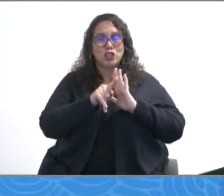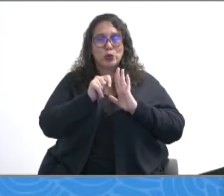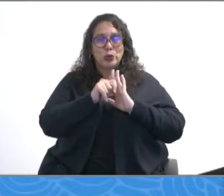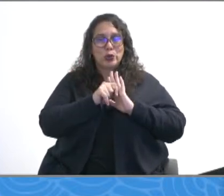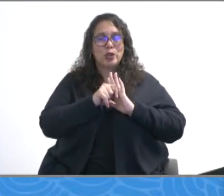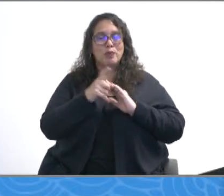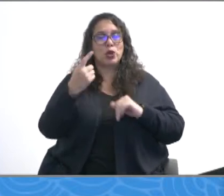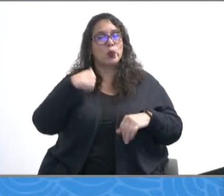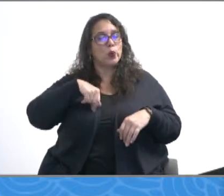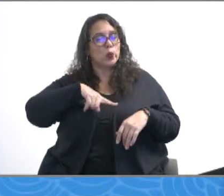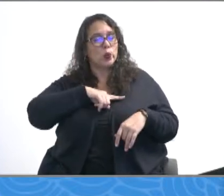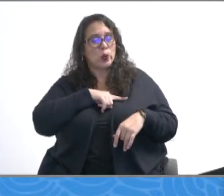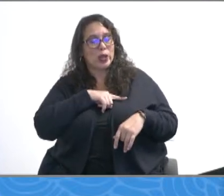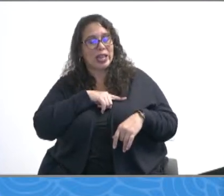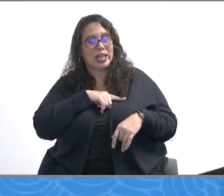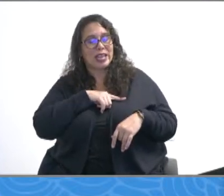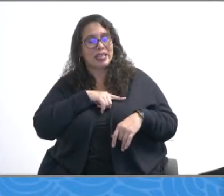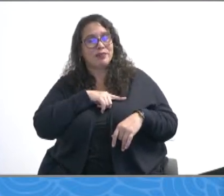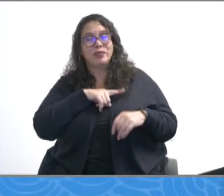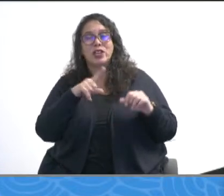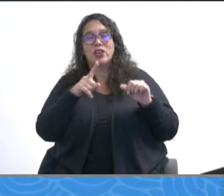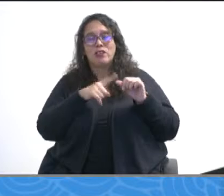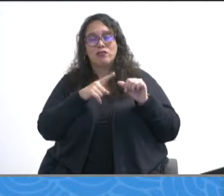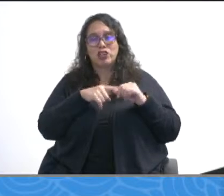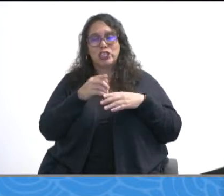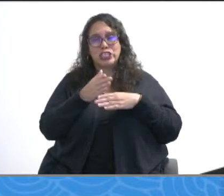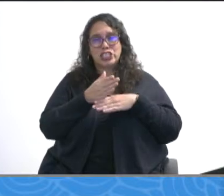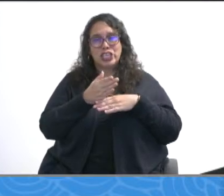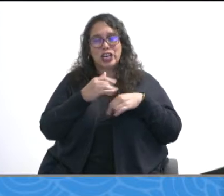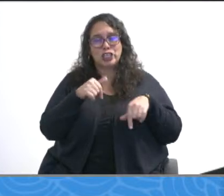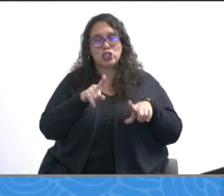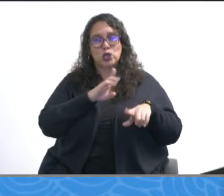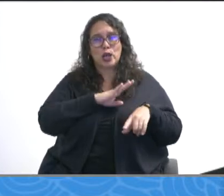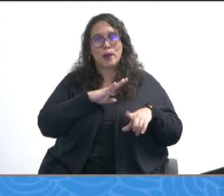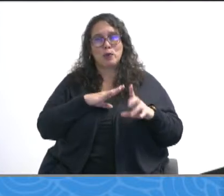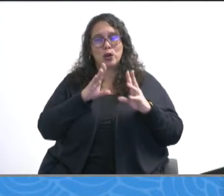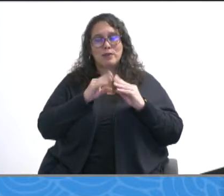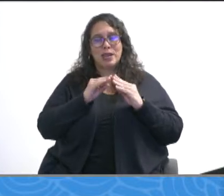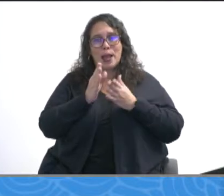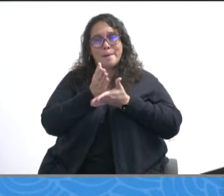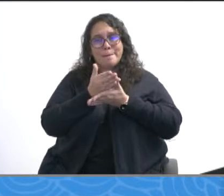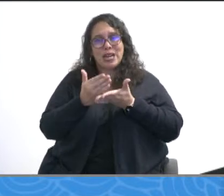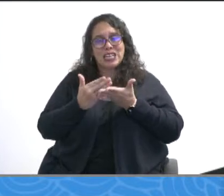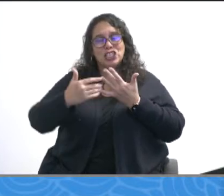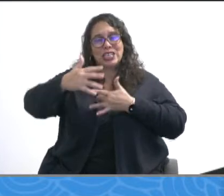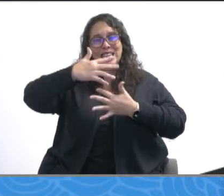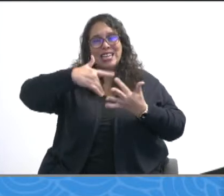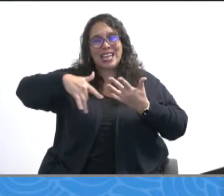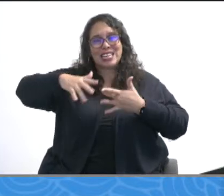we first shared there, during our board meeting, that budget engagement season has arrived.